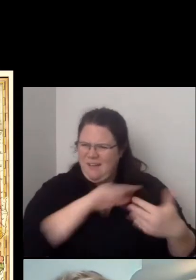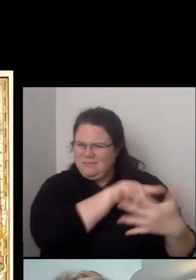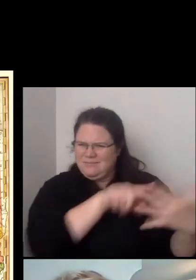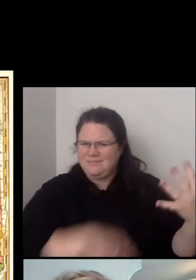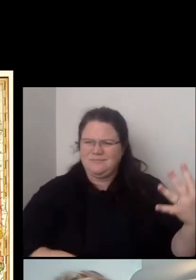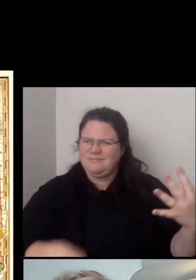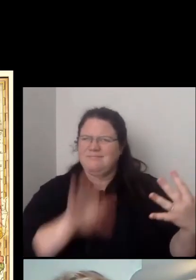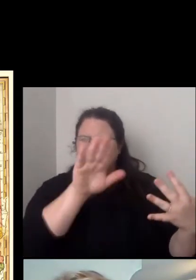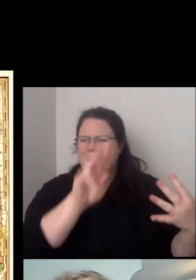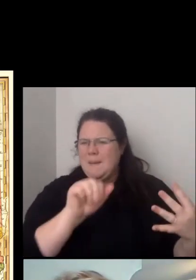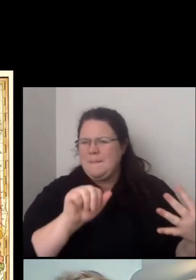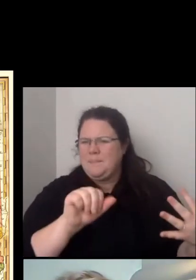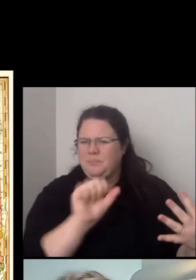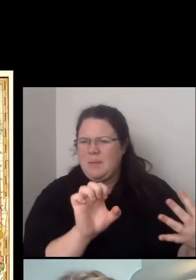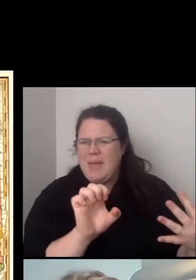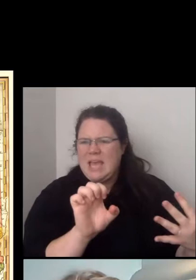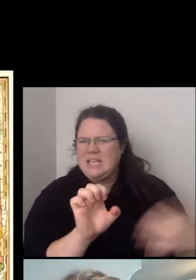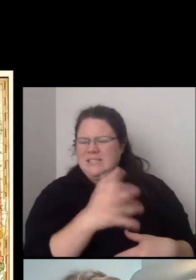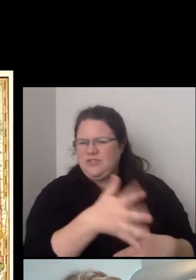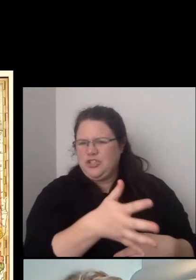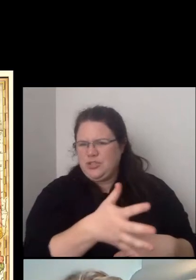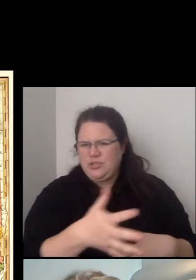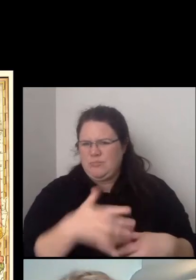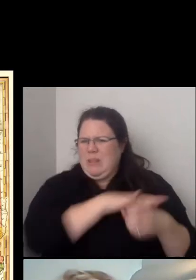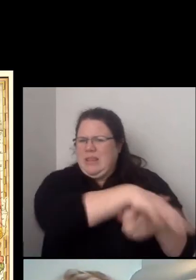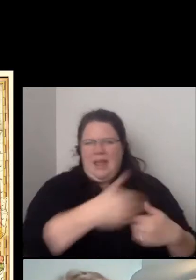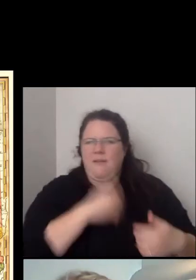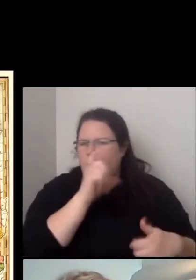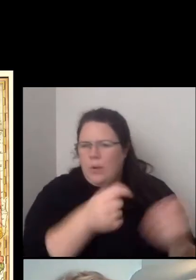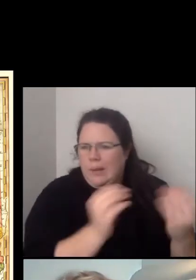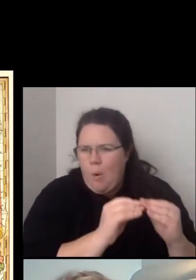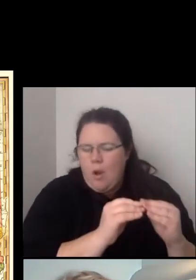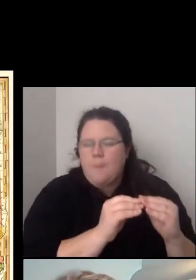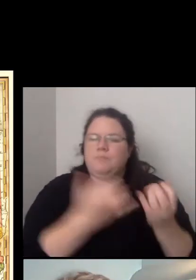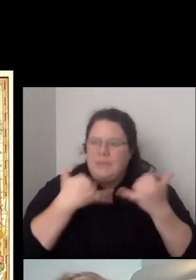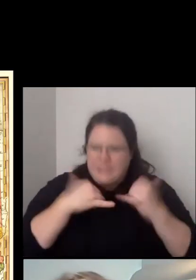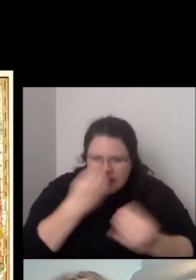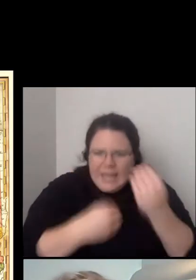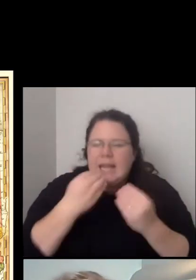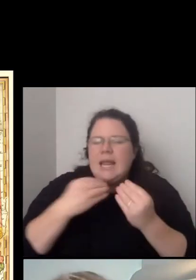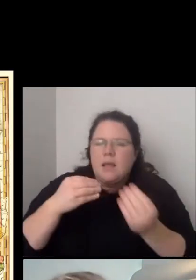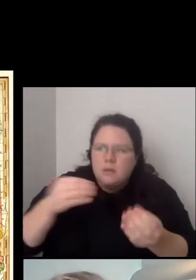Just not picking up maize for some reason. But they're still eating wild foods, including grapes.